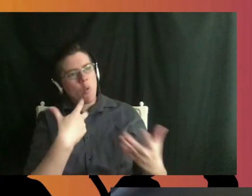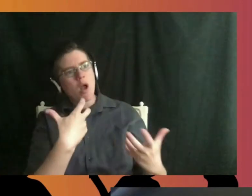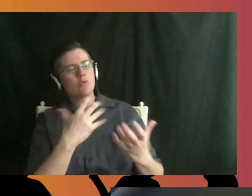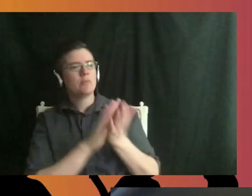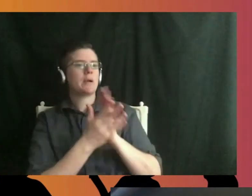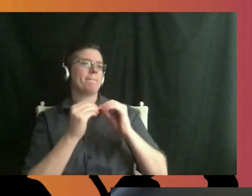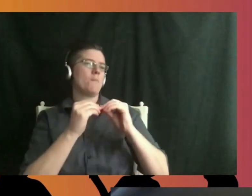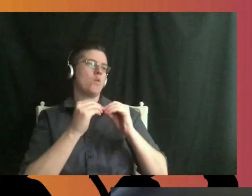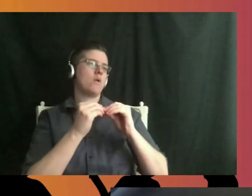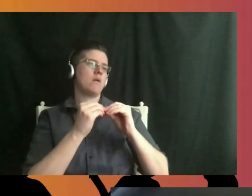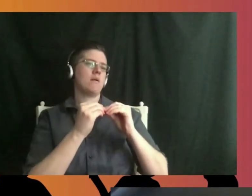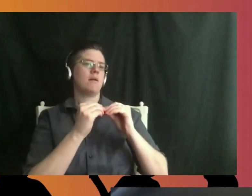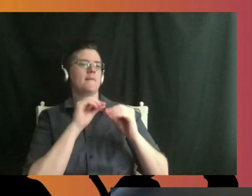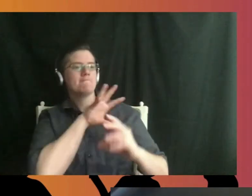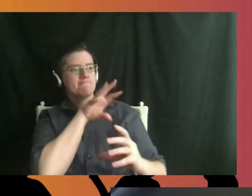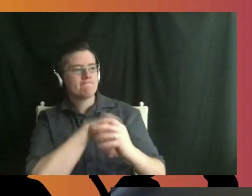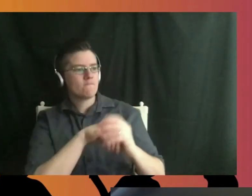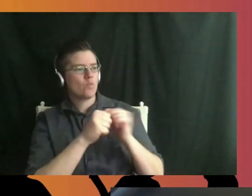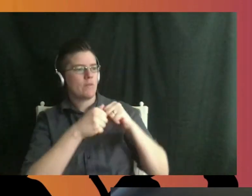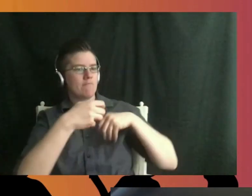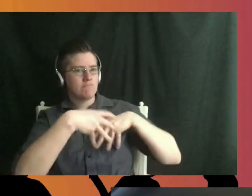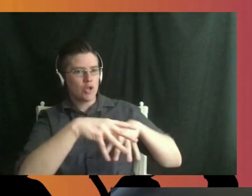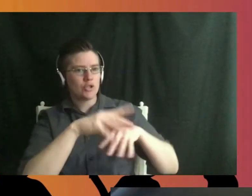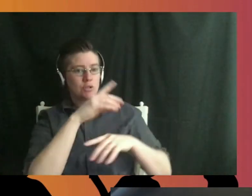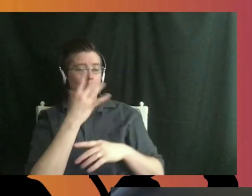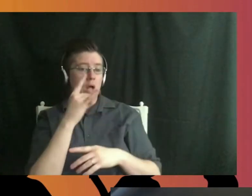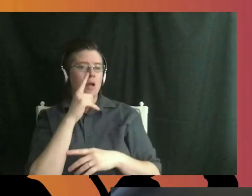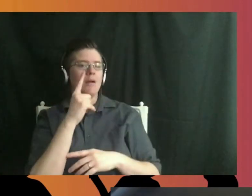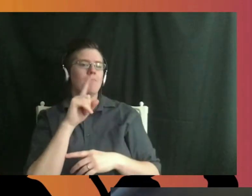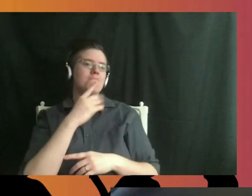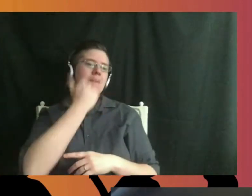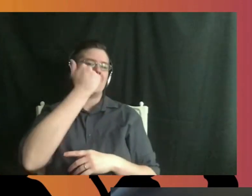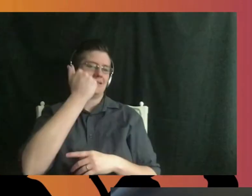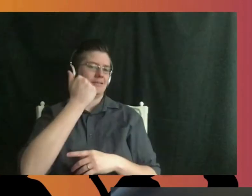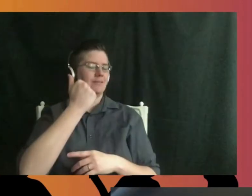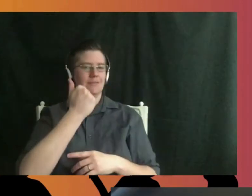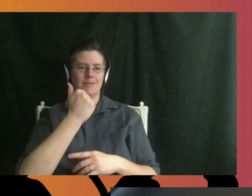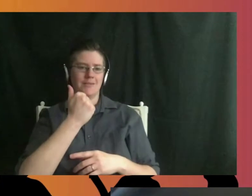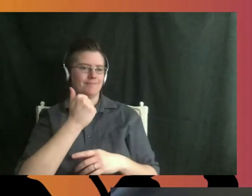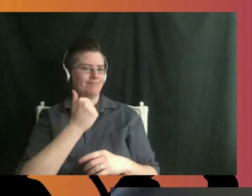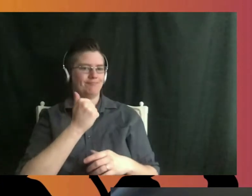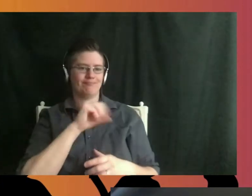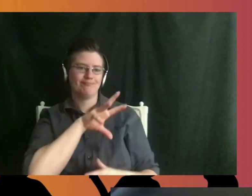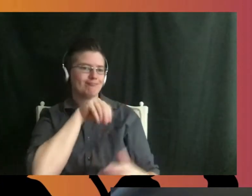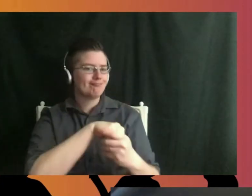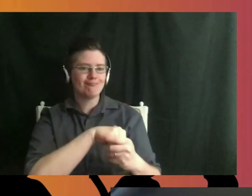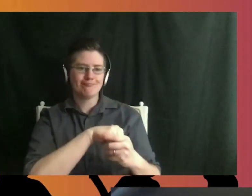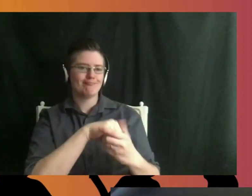because i feel like that's one of the best ways to protest um because really silence being silent